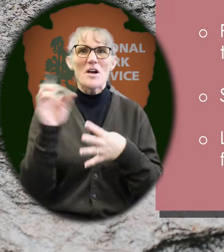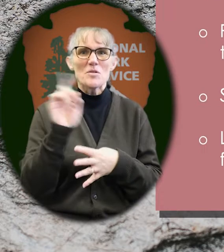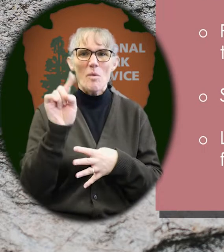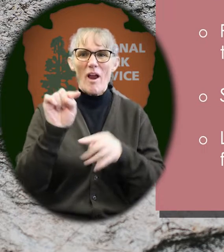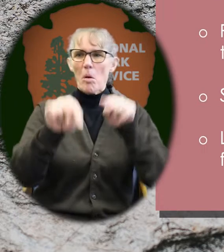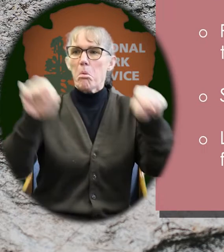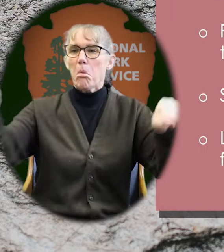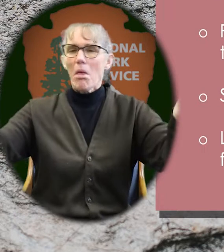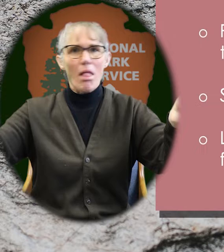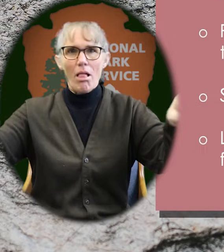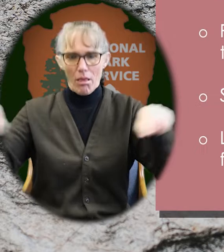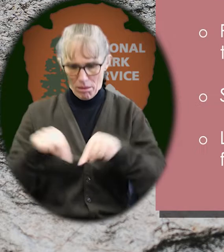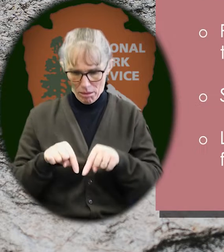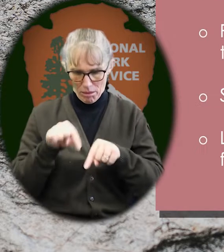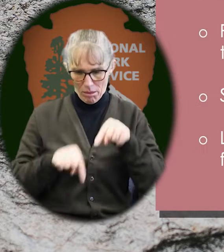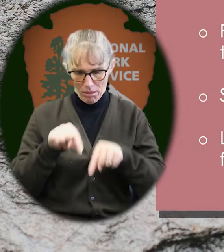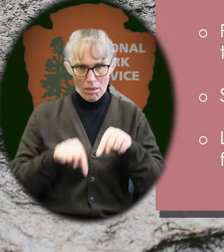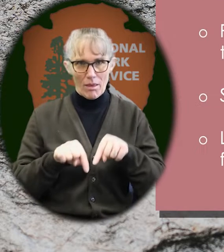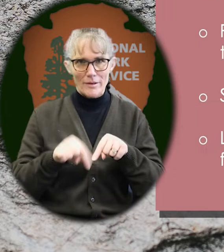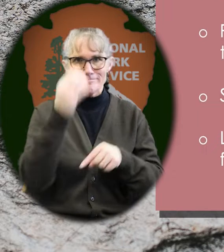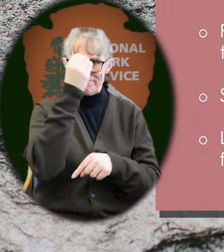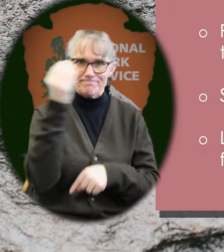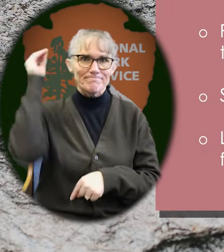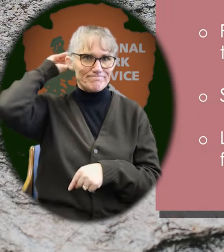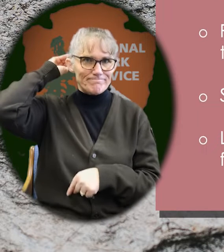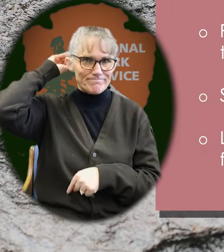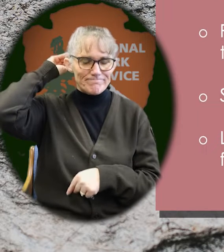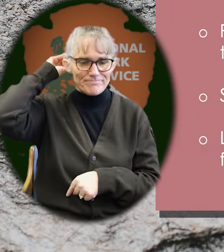So, we have to keep these things in mind when we're saying one thing is different than the other,